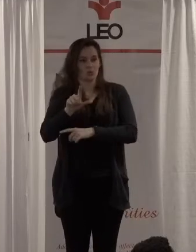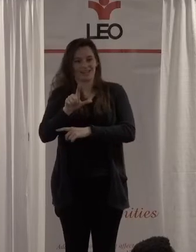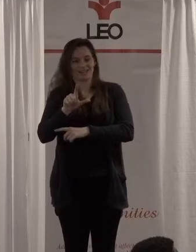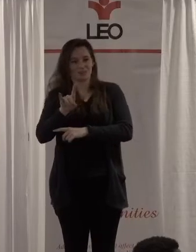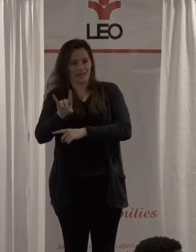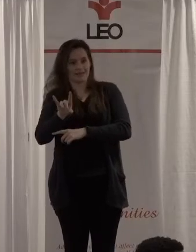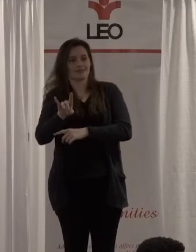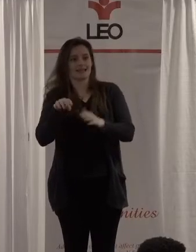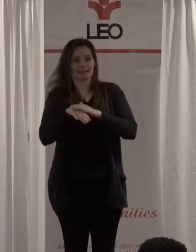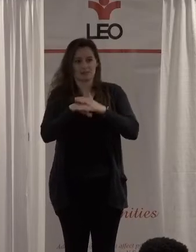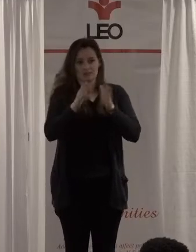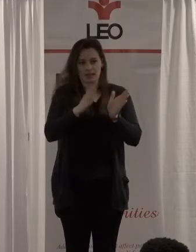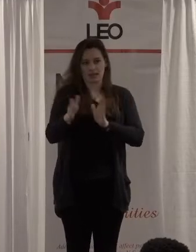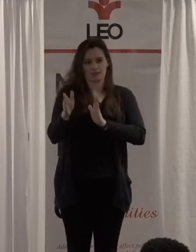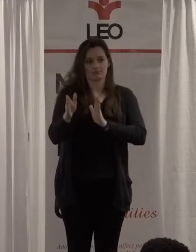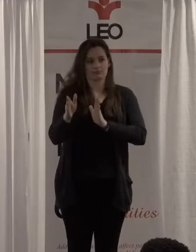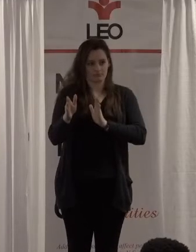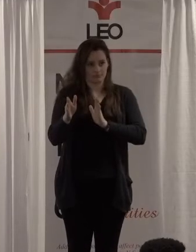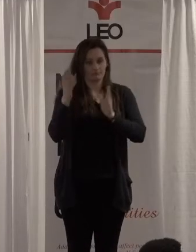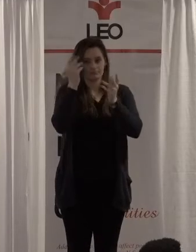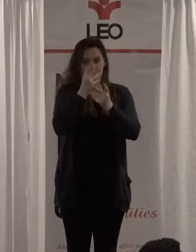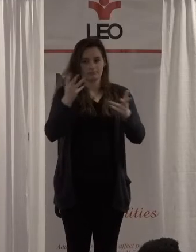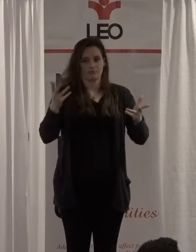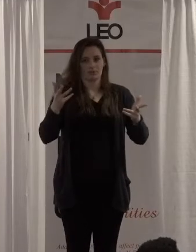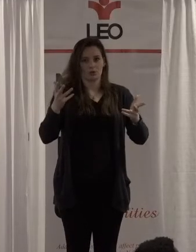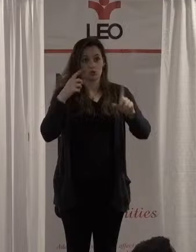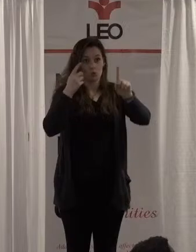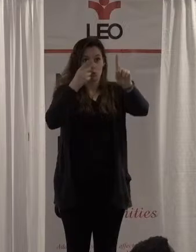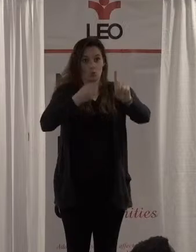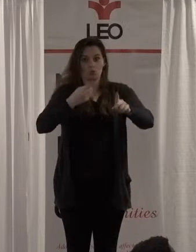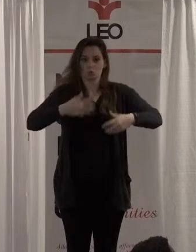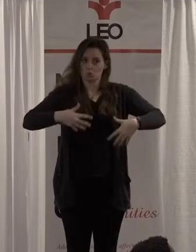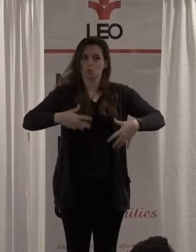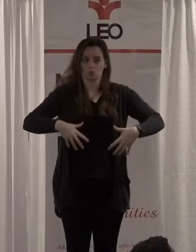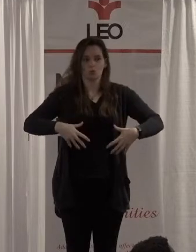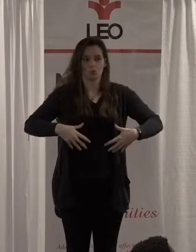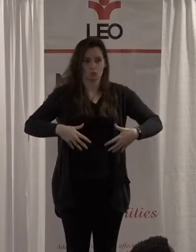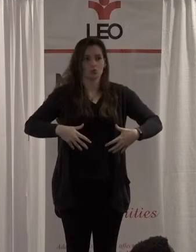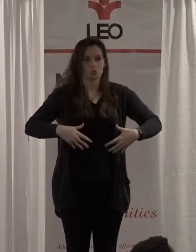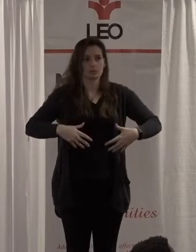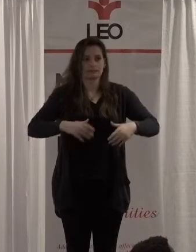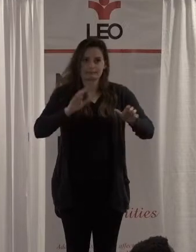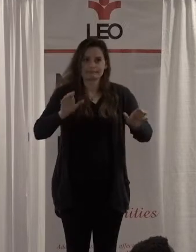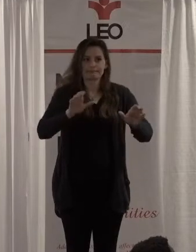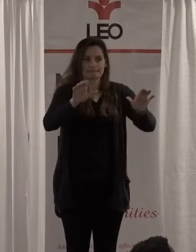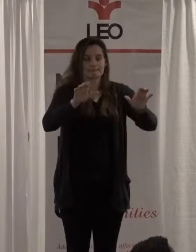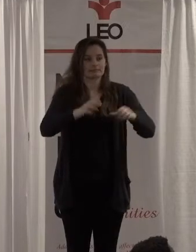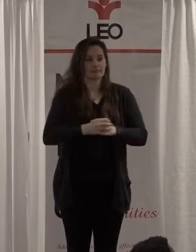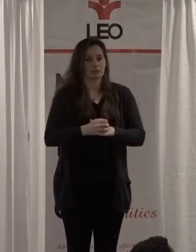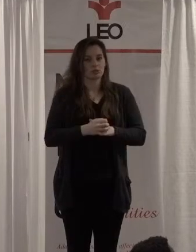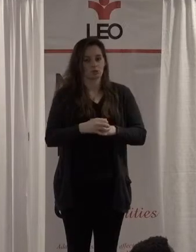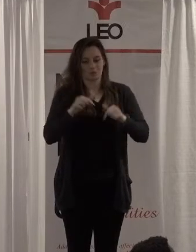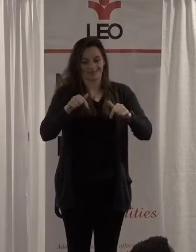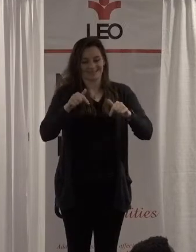WHICH SETS AMBITIOUS GOALS FOR THE NEXT THREE YEARS. SO THIS IS THE THIRD MULTI-YEAR PLAN THAT HAS BEEN RELEASED